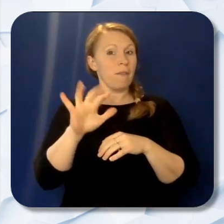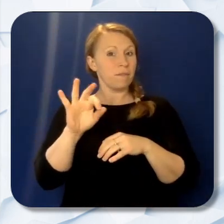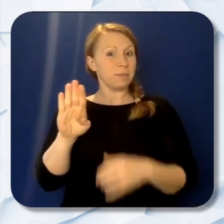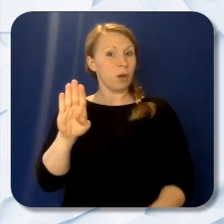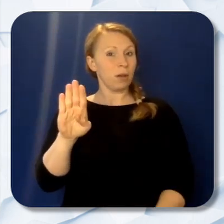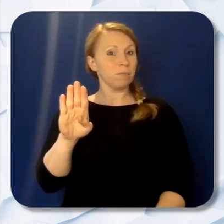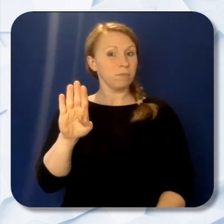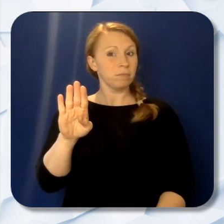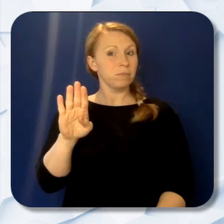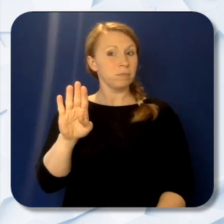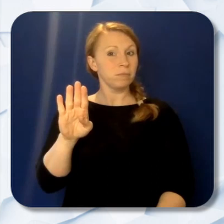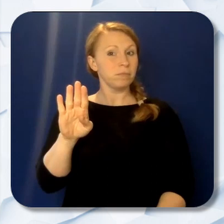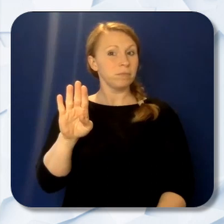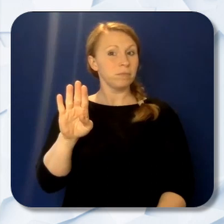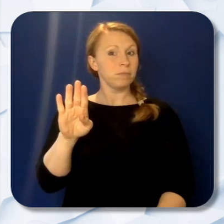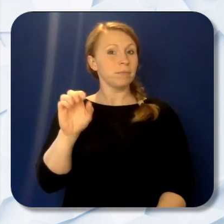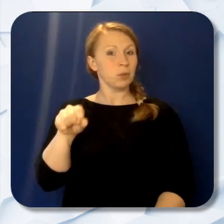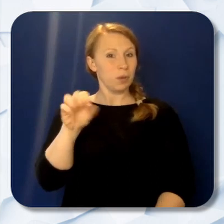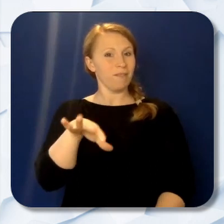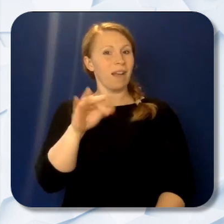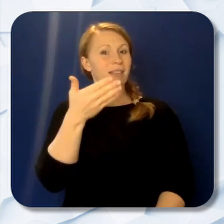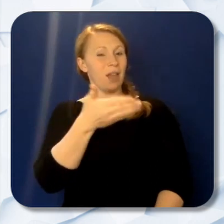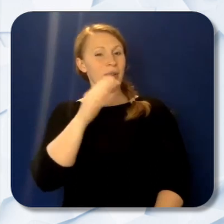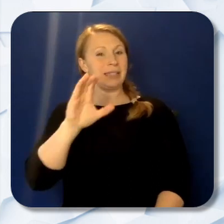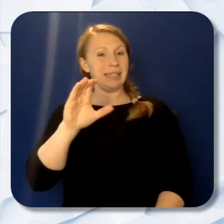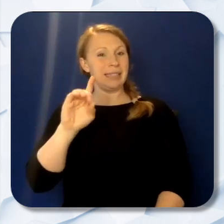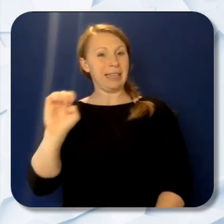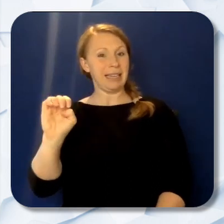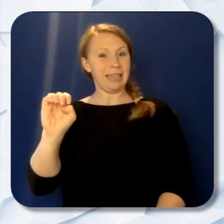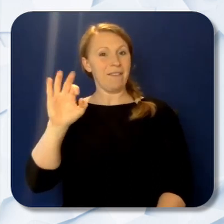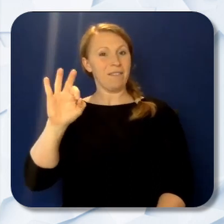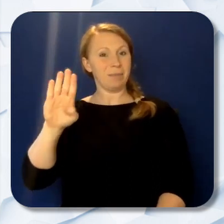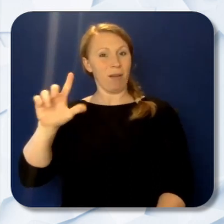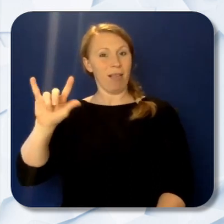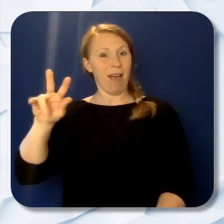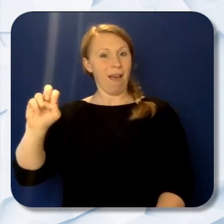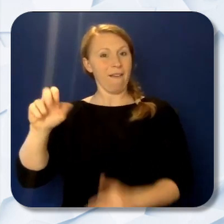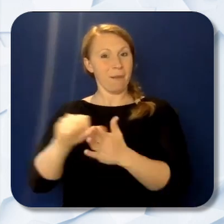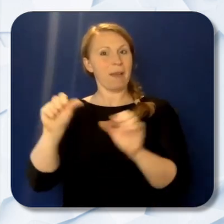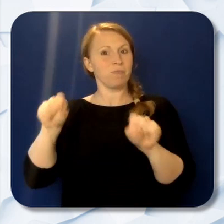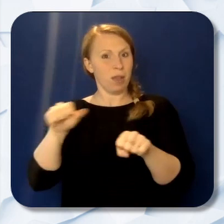on our CDE uh Facebook live uh page uh, so you can access that information there. Uh, we